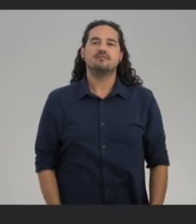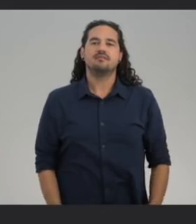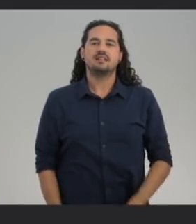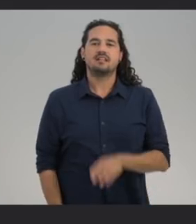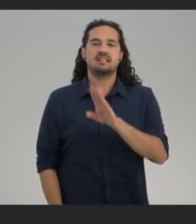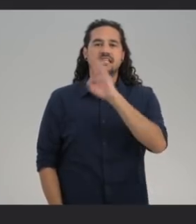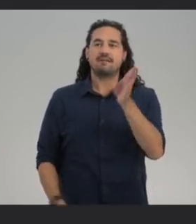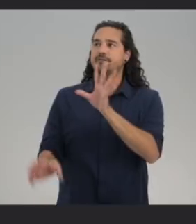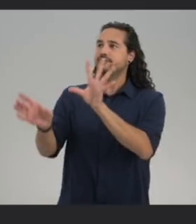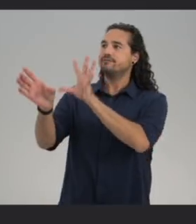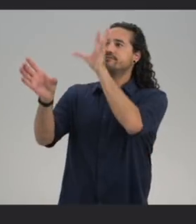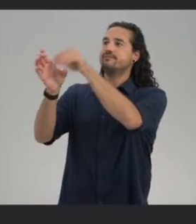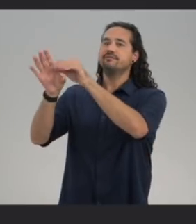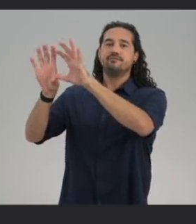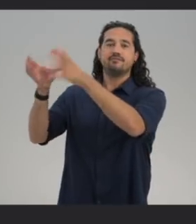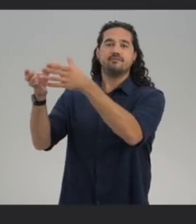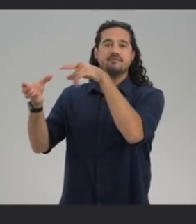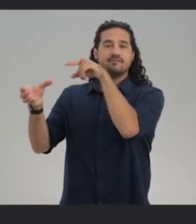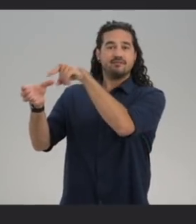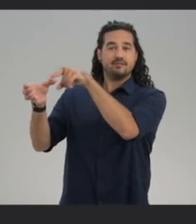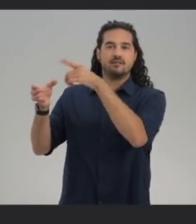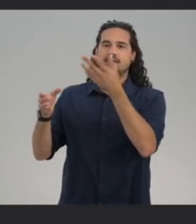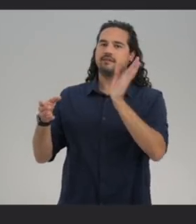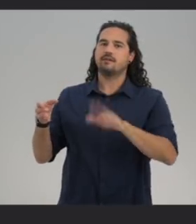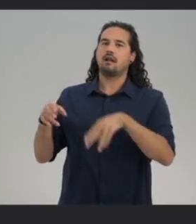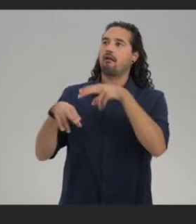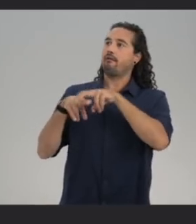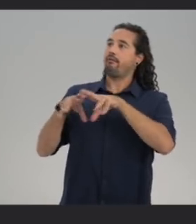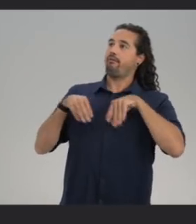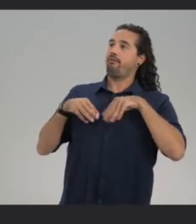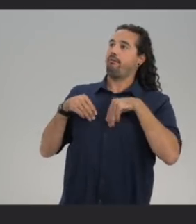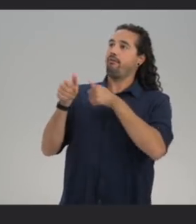Never got a seat at the table, so they can't sit and behave.